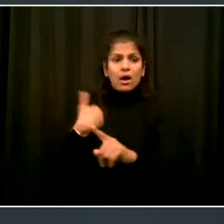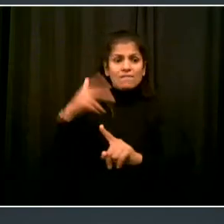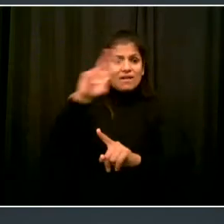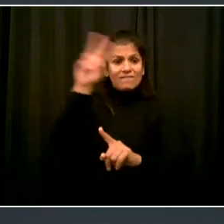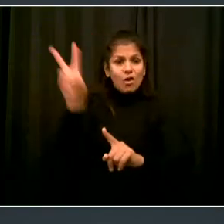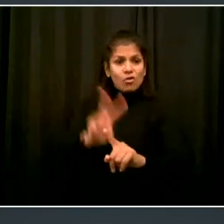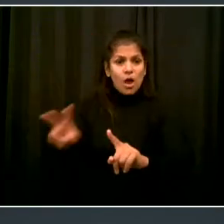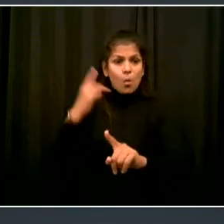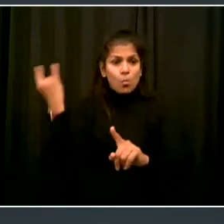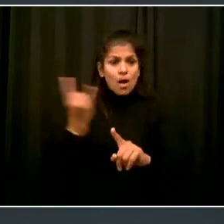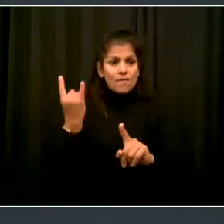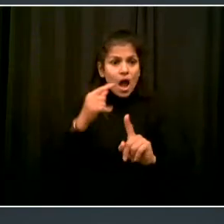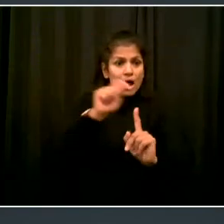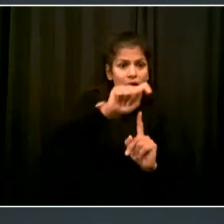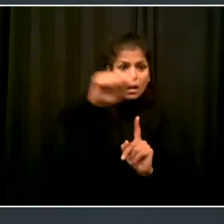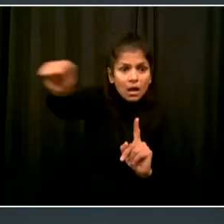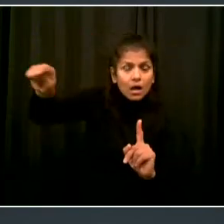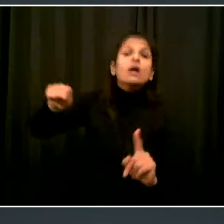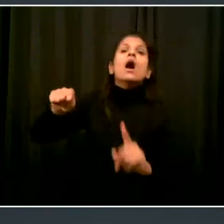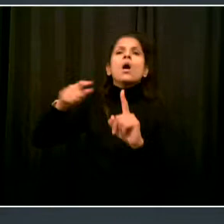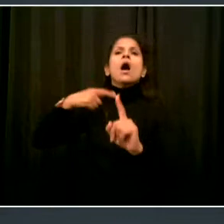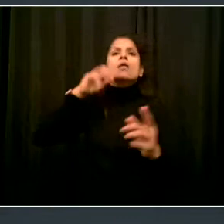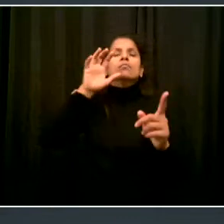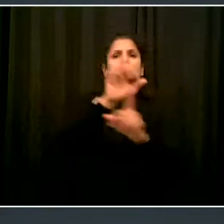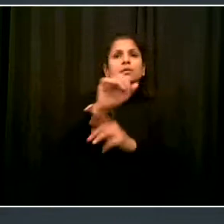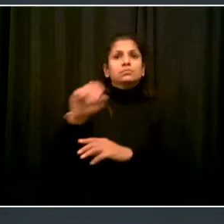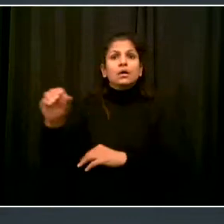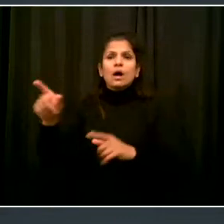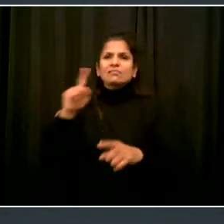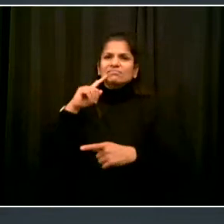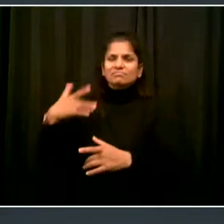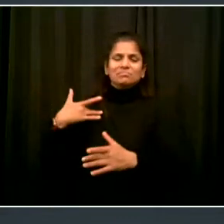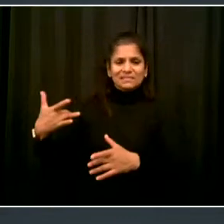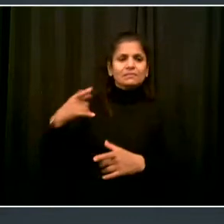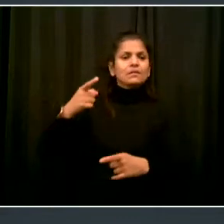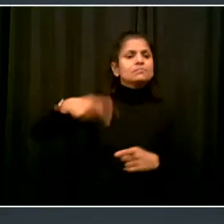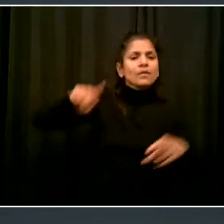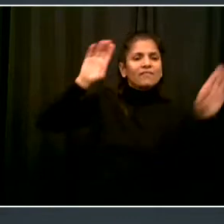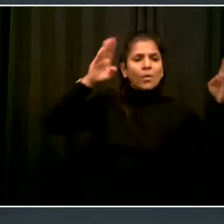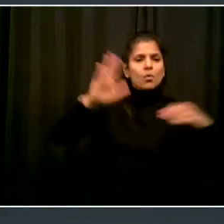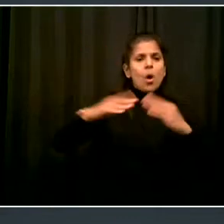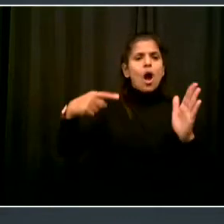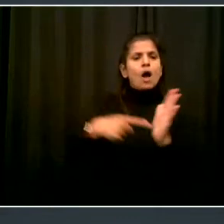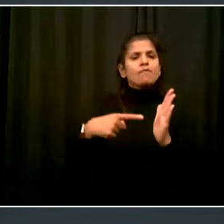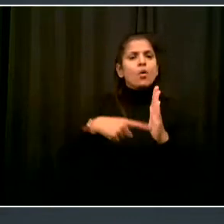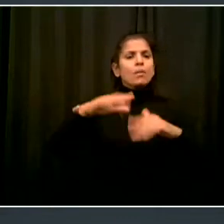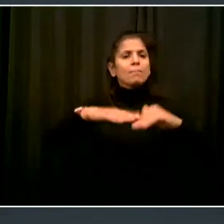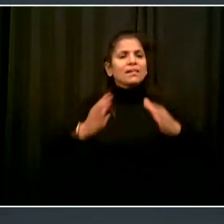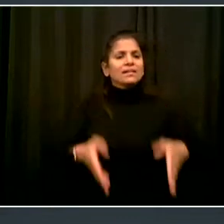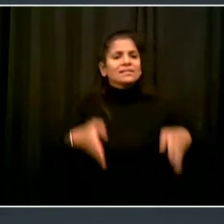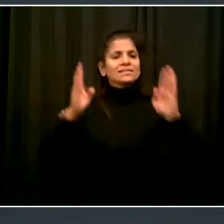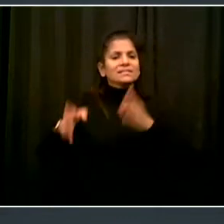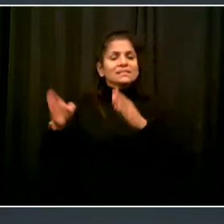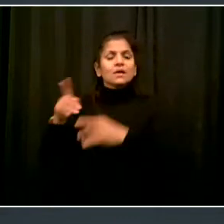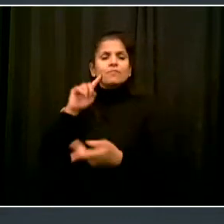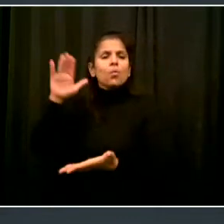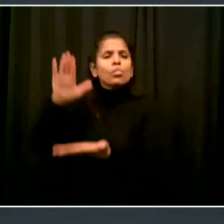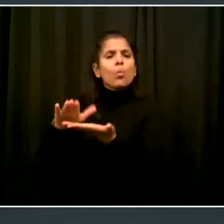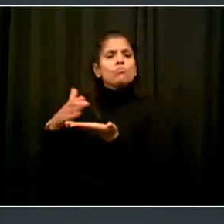THOSE ARE ETHTH ONES WITH LOW MEDIAN HOUSEHOLD INCOMES AND THE FEWEST OPTIONS, SOMETIMIM NES NESO TOPOP FIONSNSOR AFFORDABLE BROAD